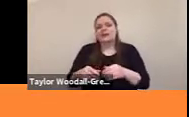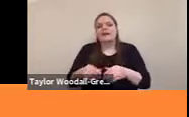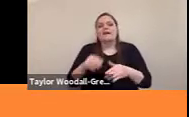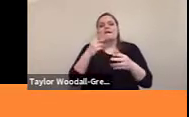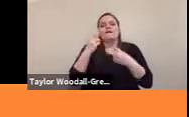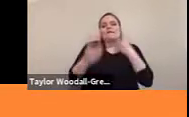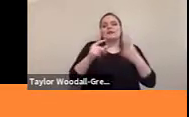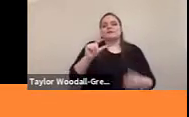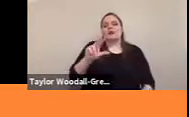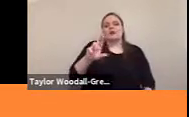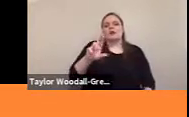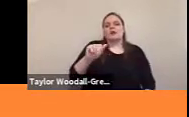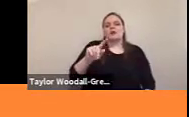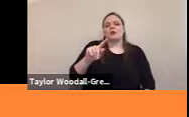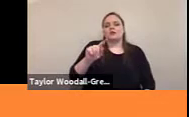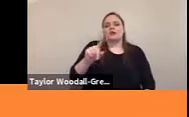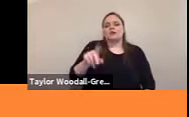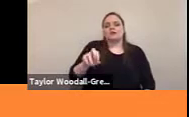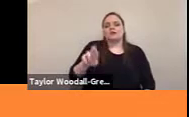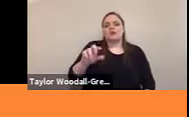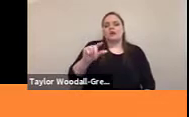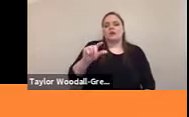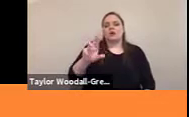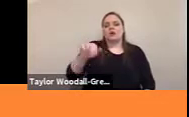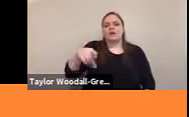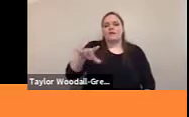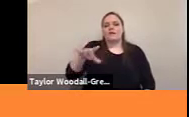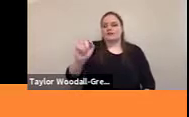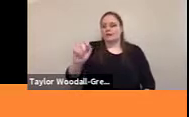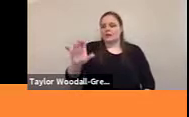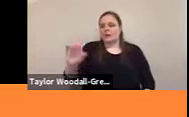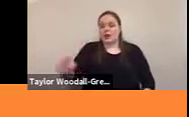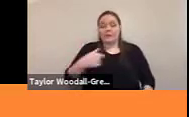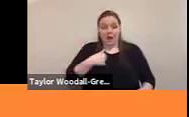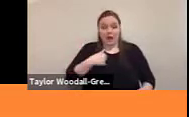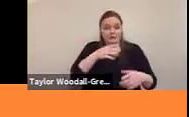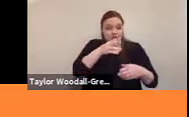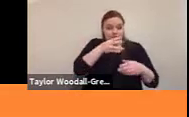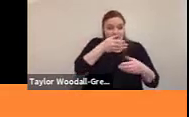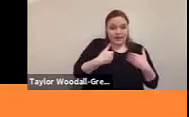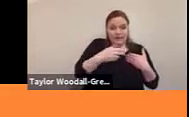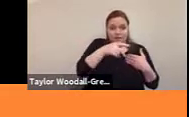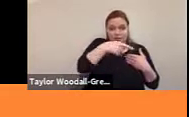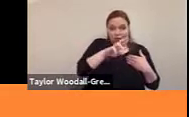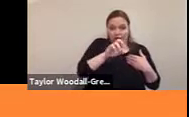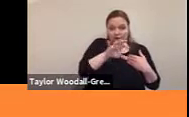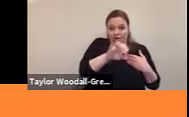I'm on LinkedIn, so feel free to connect with me there, or you can join me in my design domination Facebook group.(VIDEO ENDS)